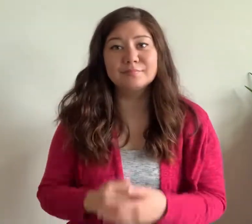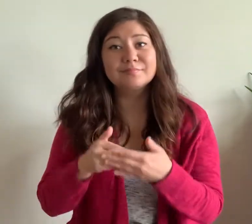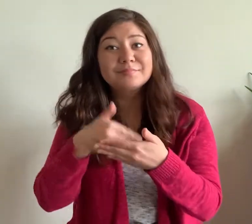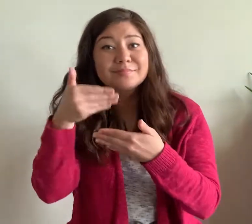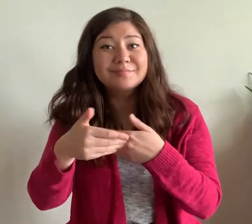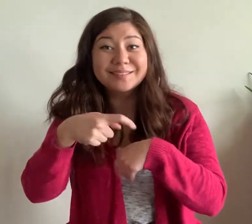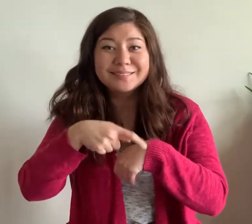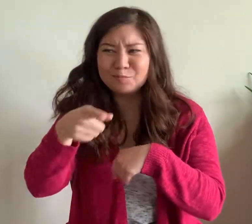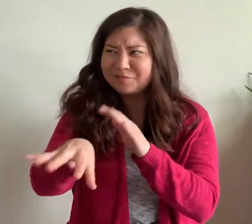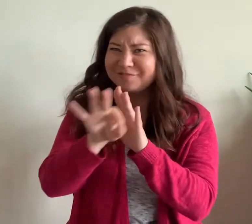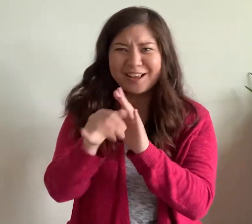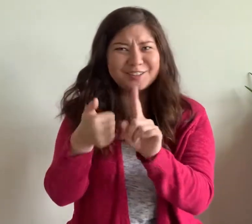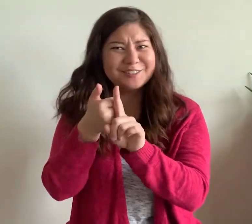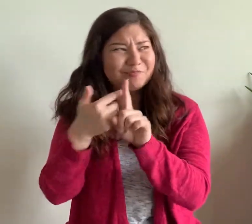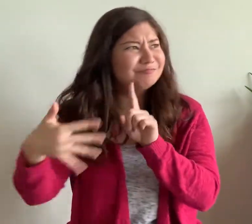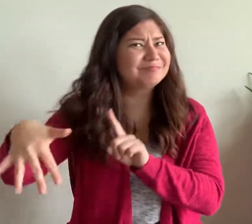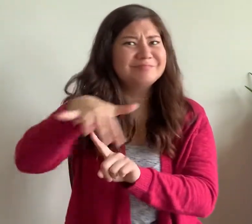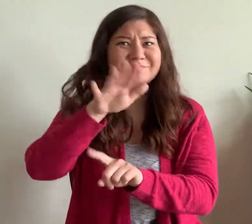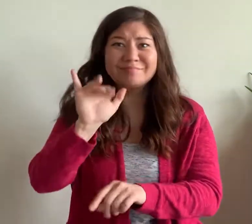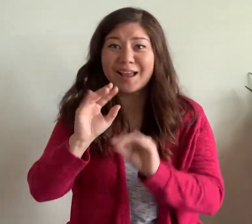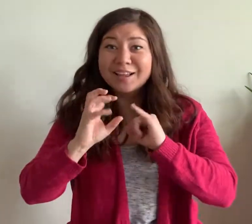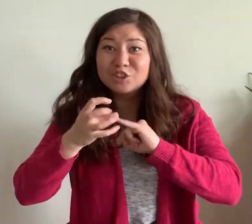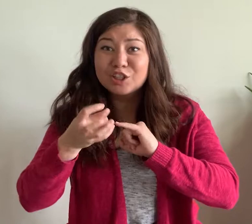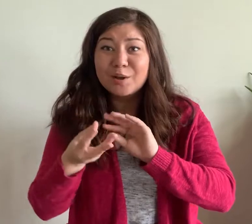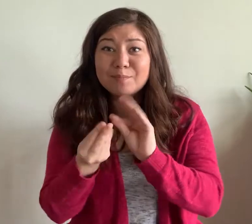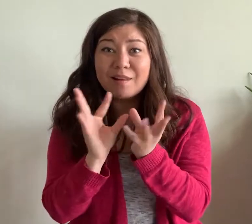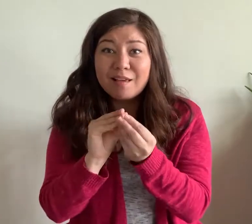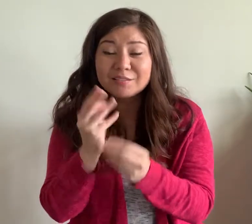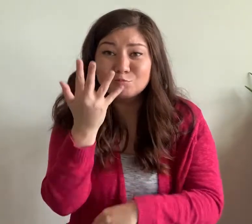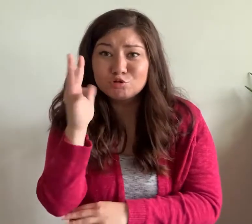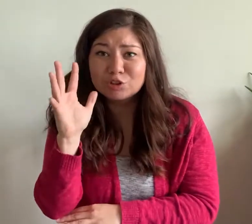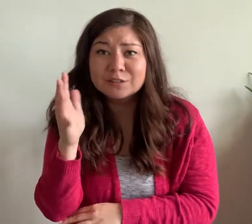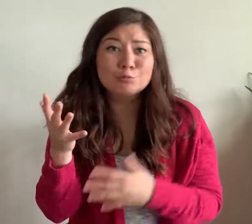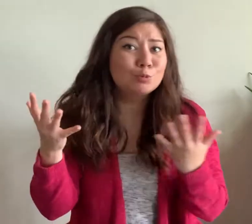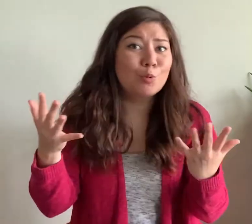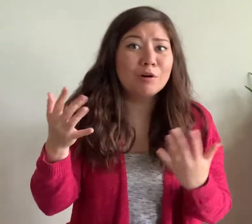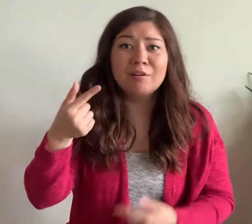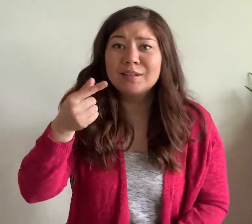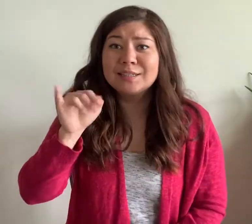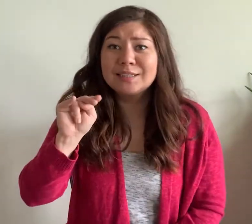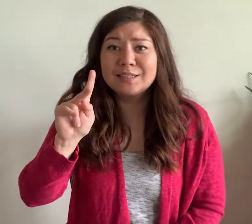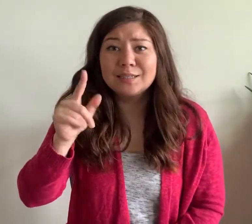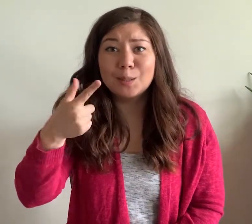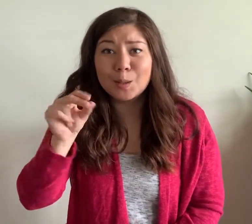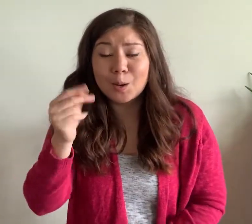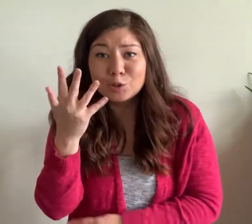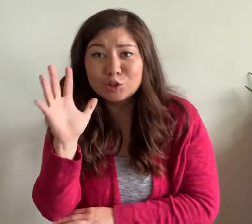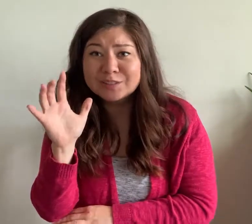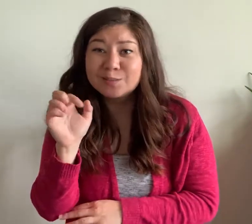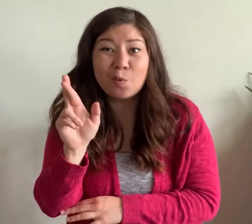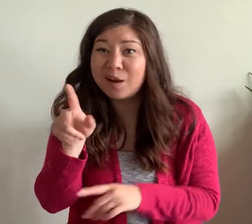Next time you find yourself surrounded by cherry blossom trees, ginkgo trees,